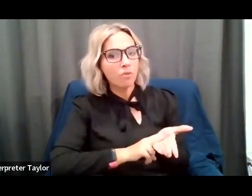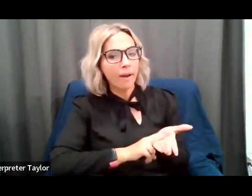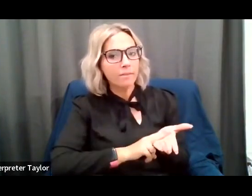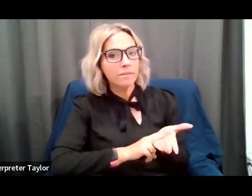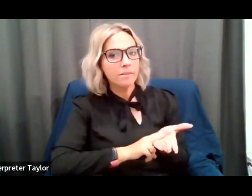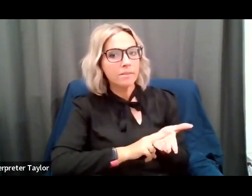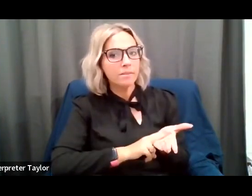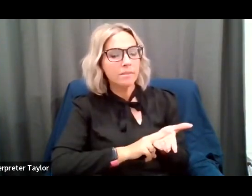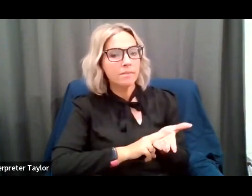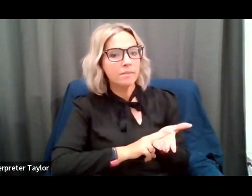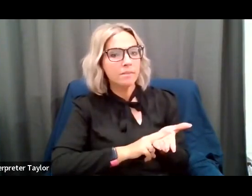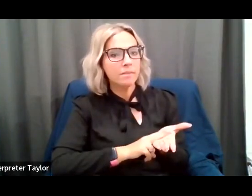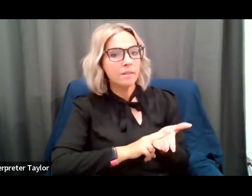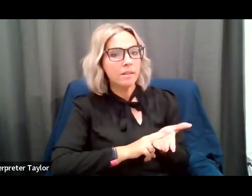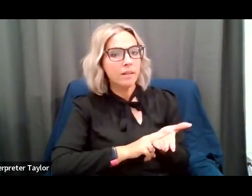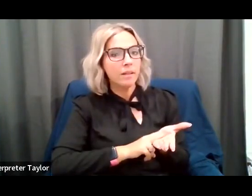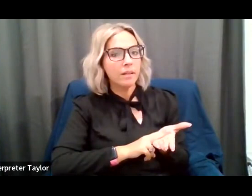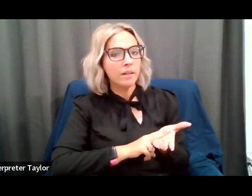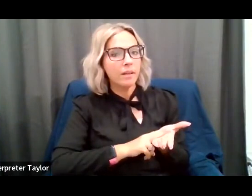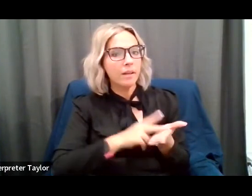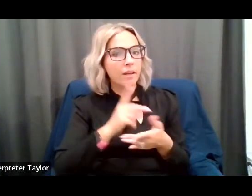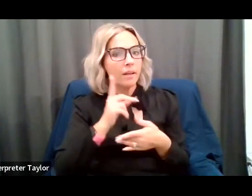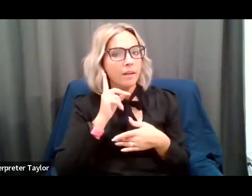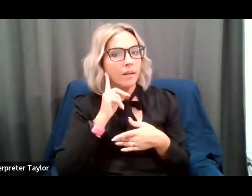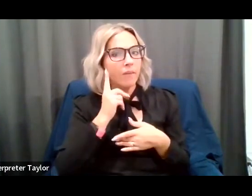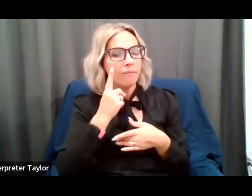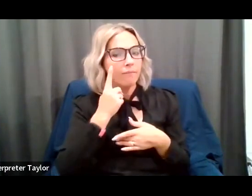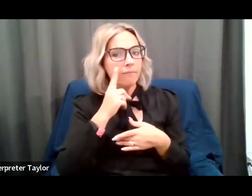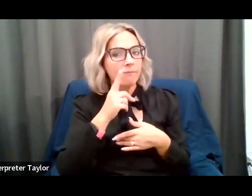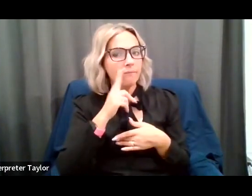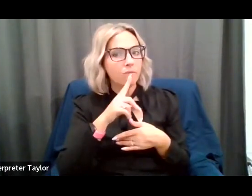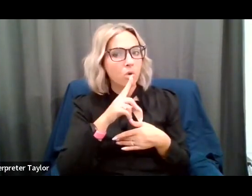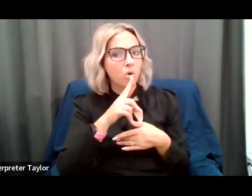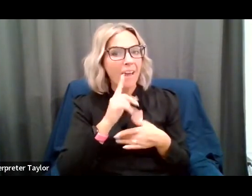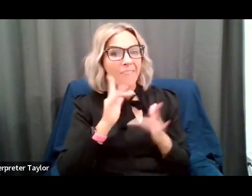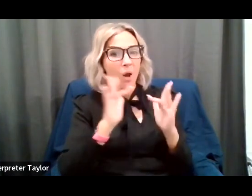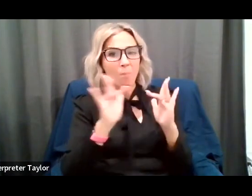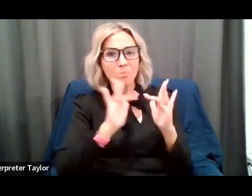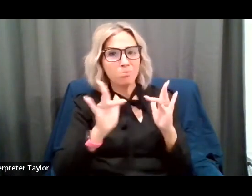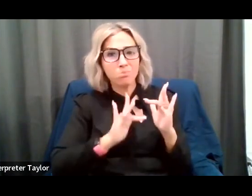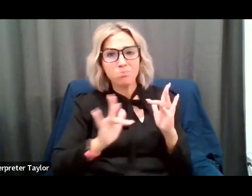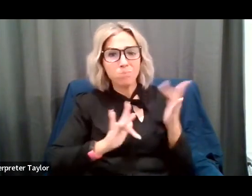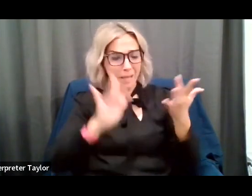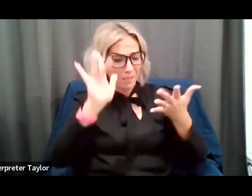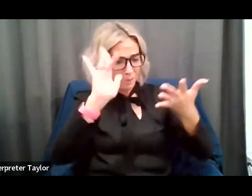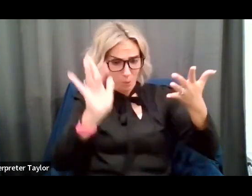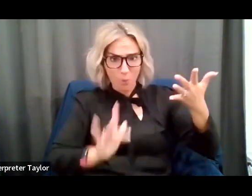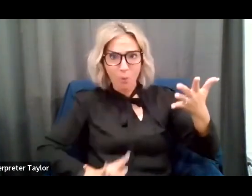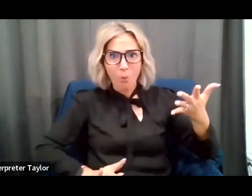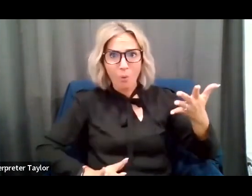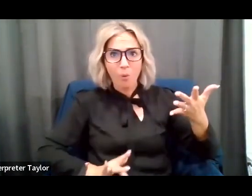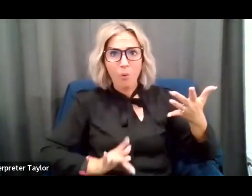And, uh, there are blanks all over the place on the purchase agreement, uh.